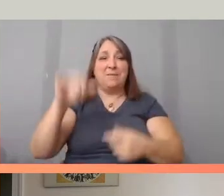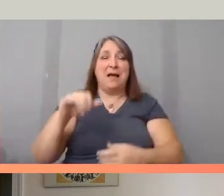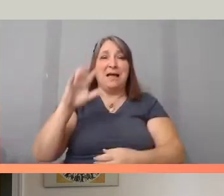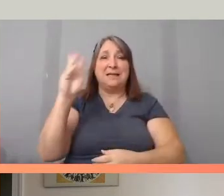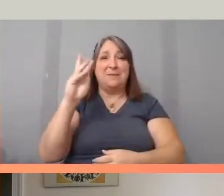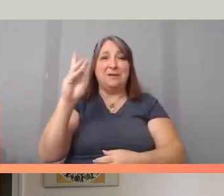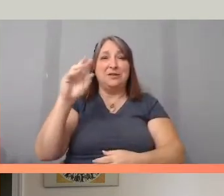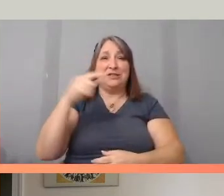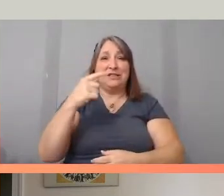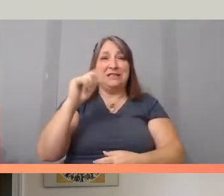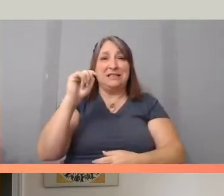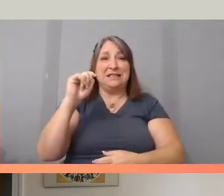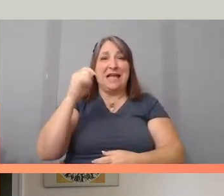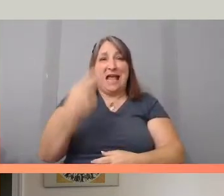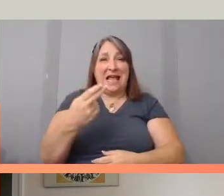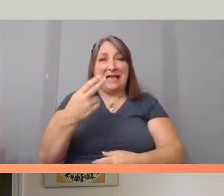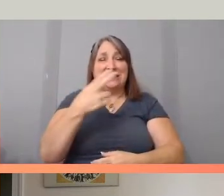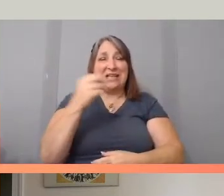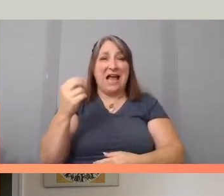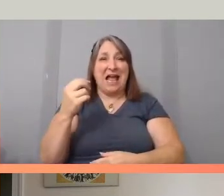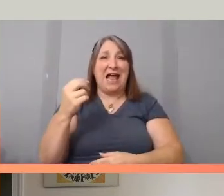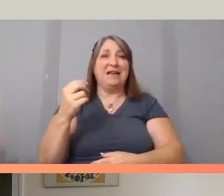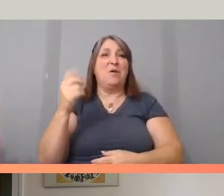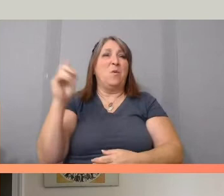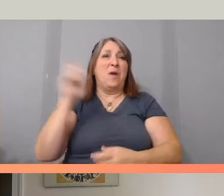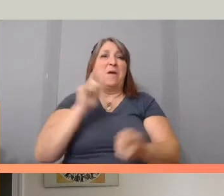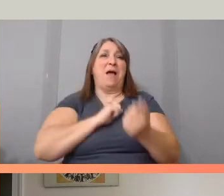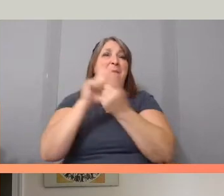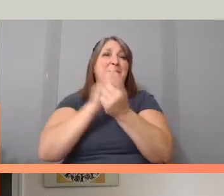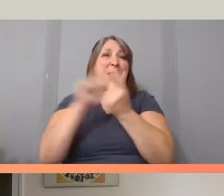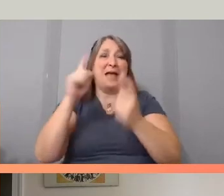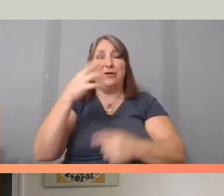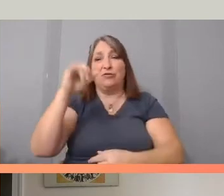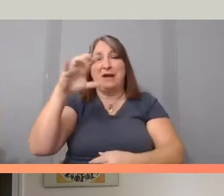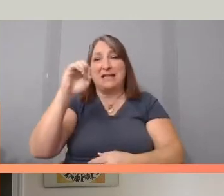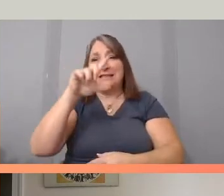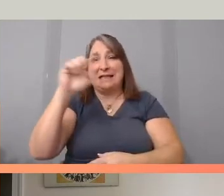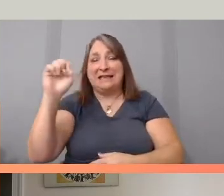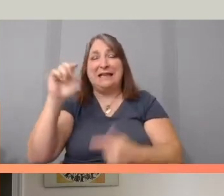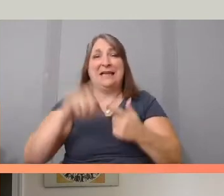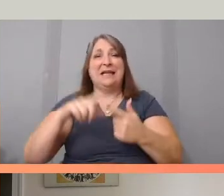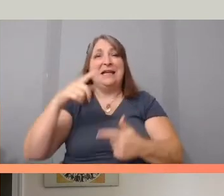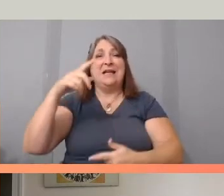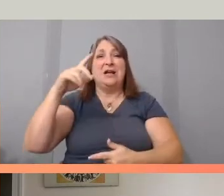And that's where I met people like Christina King and Grace Lee, and like Jeff seelBach who are,